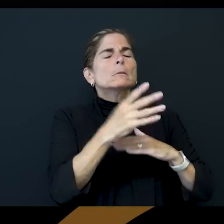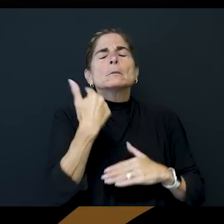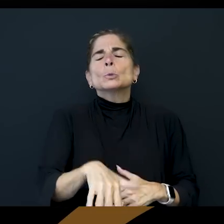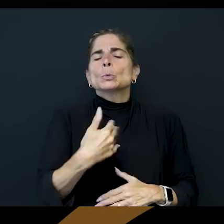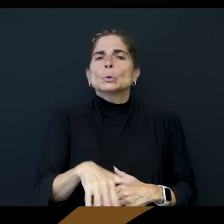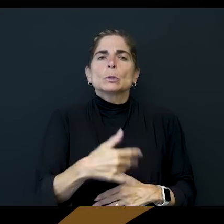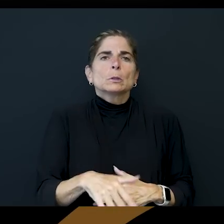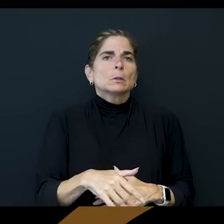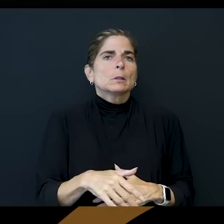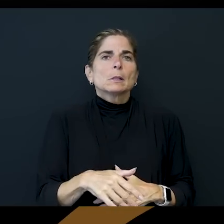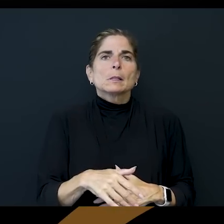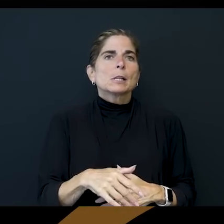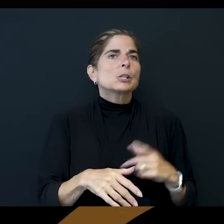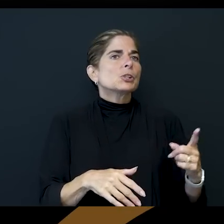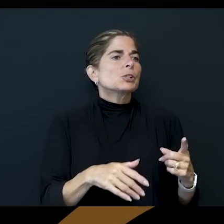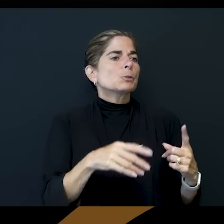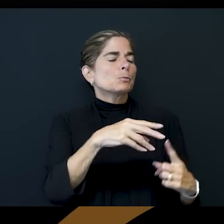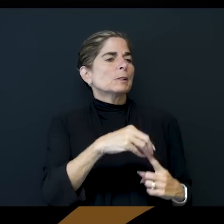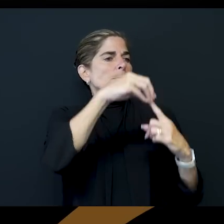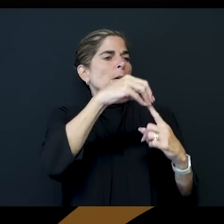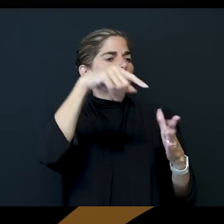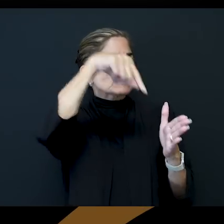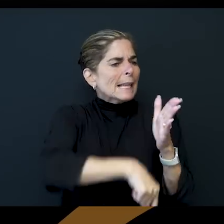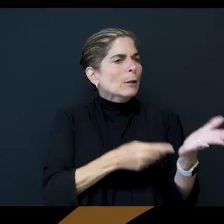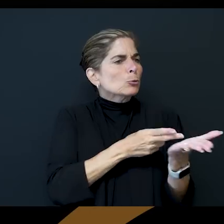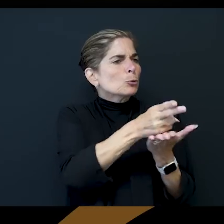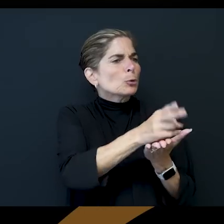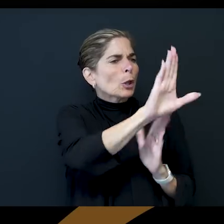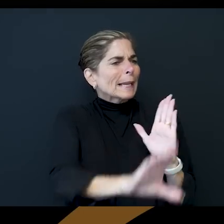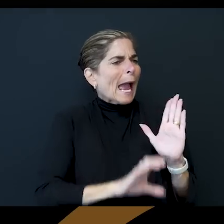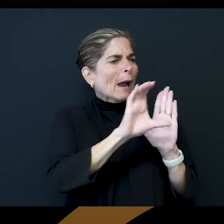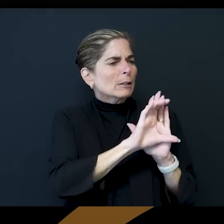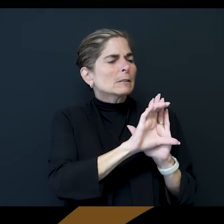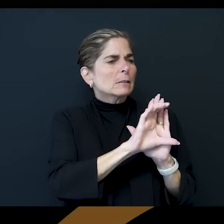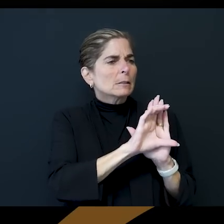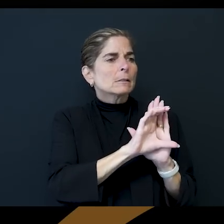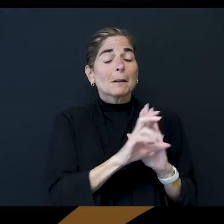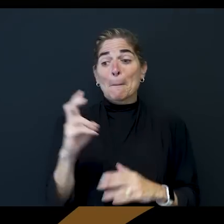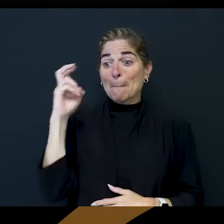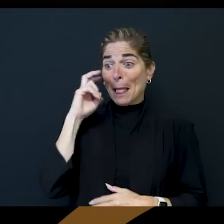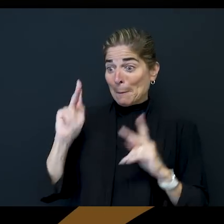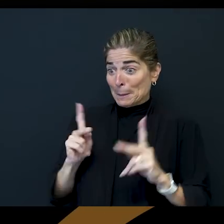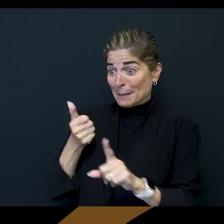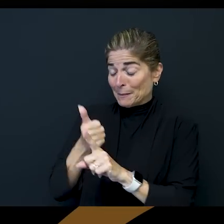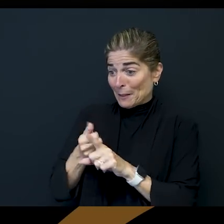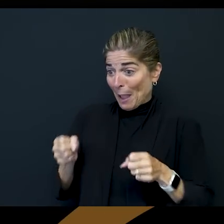She does bring a special depth and truth to her character. Blind people never really have an opportunity to do such things.